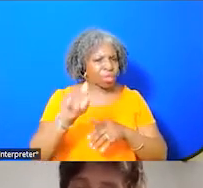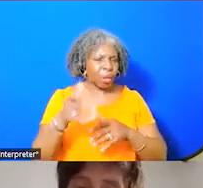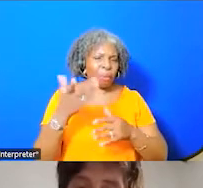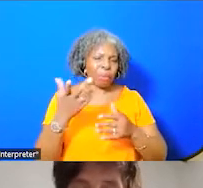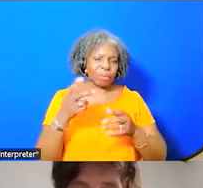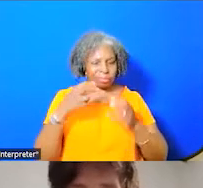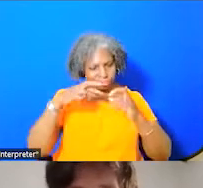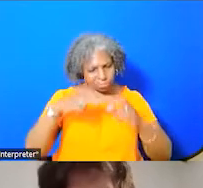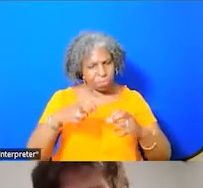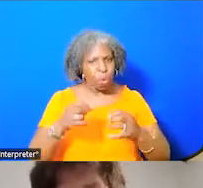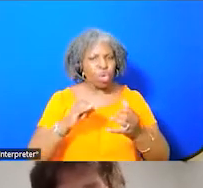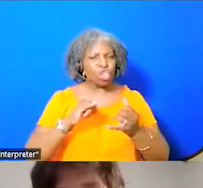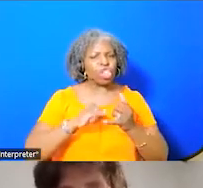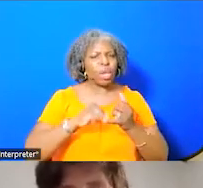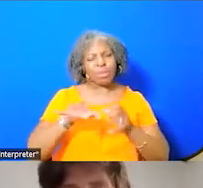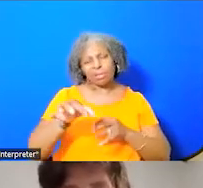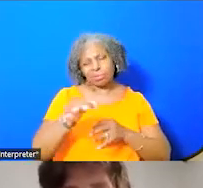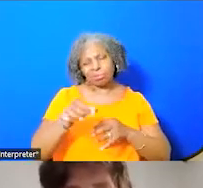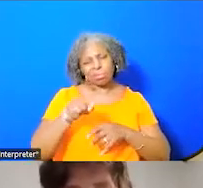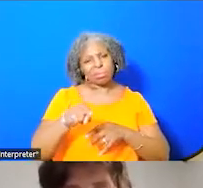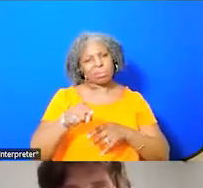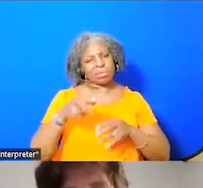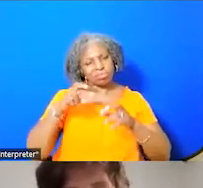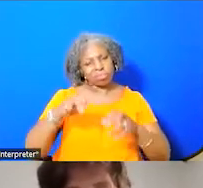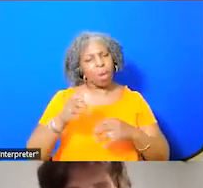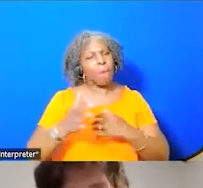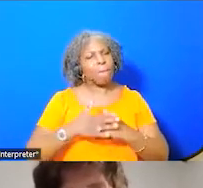But the one thing that I took over from the trolley reef idea